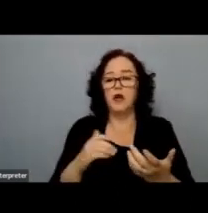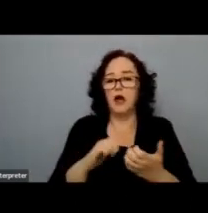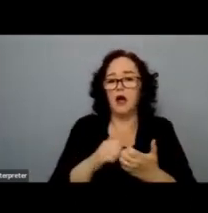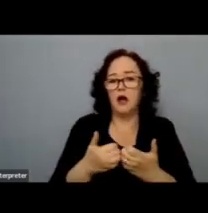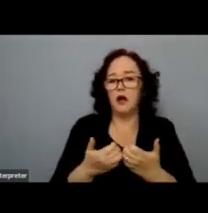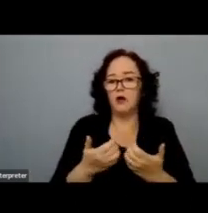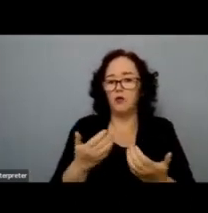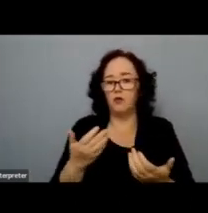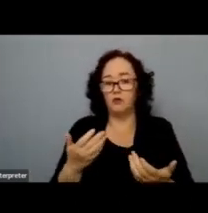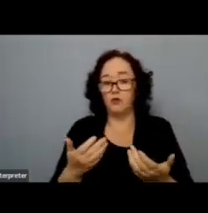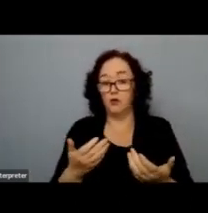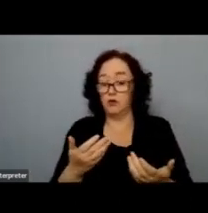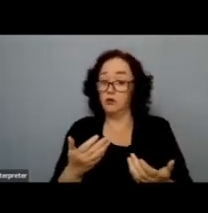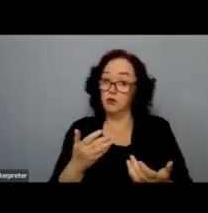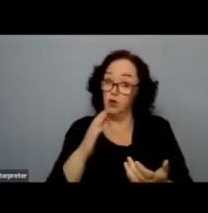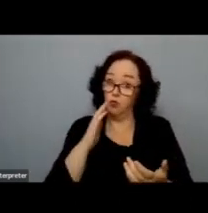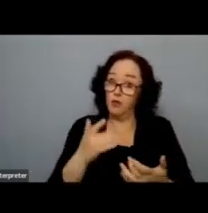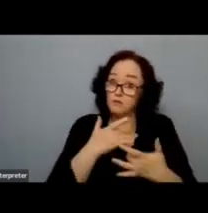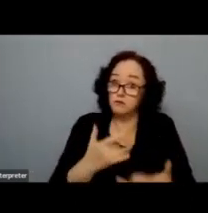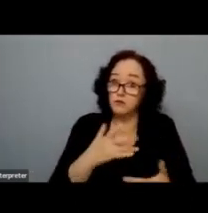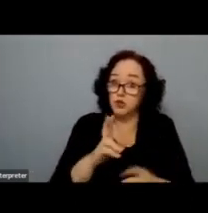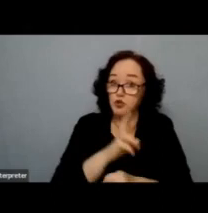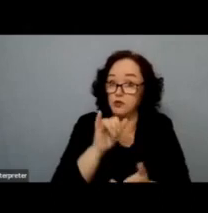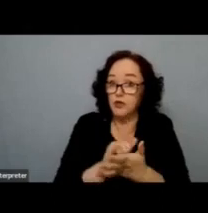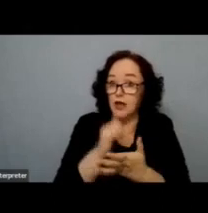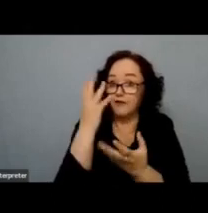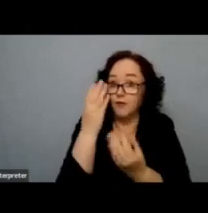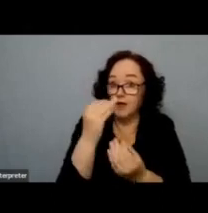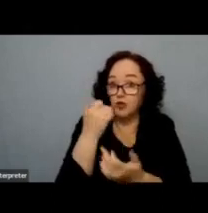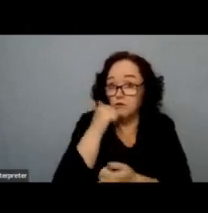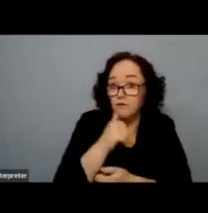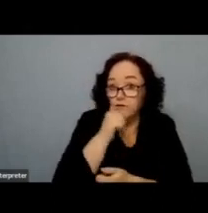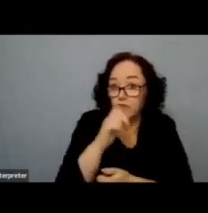you likely to use the information in your work or day to day activities, and how likely you are to share the